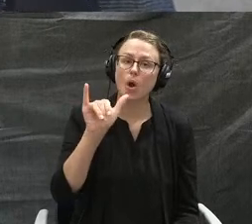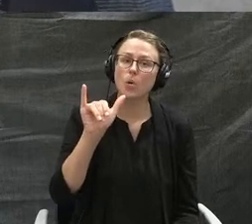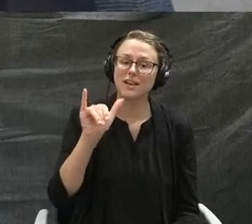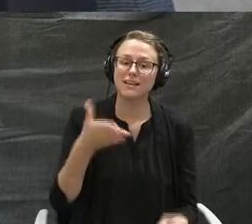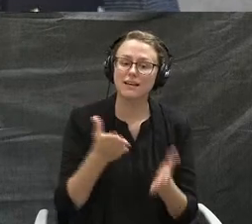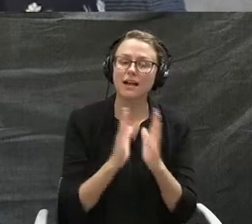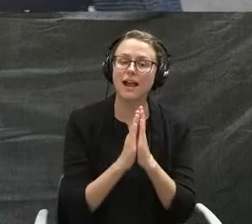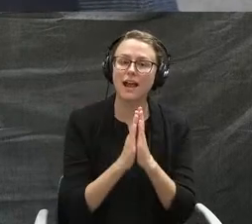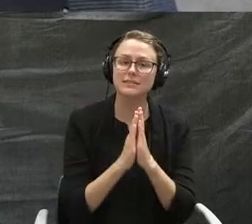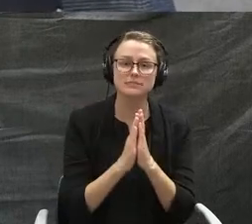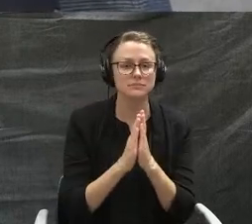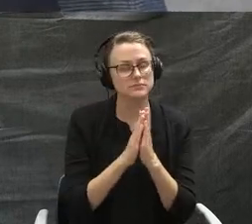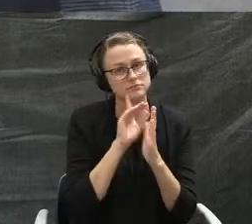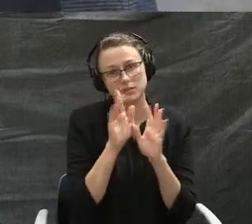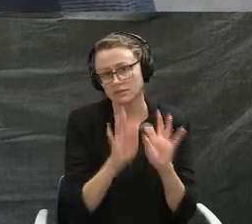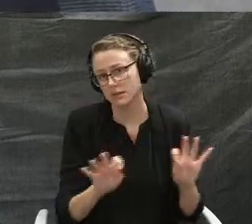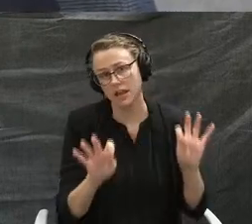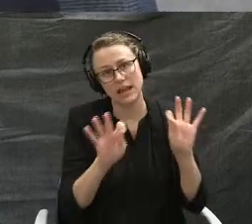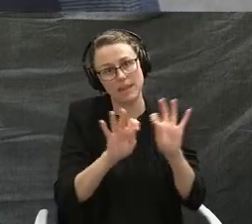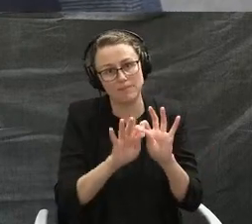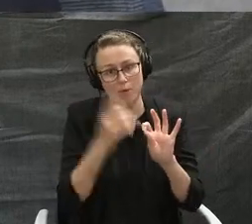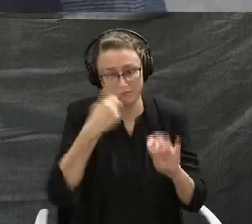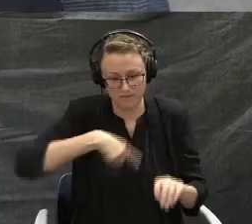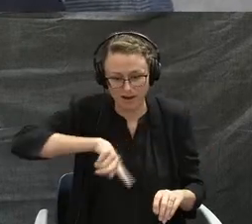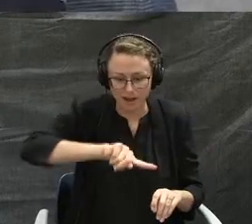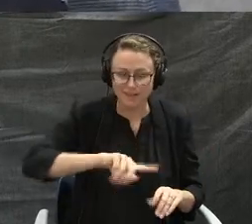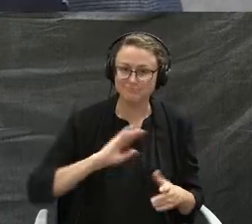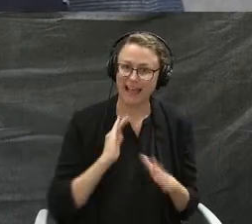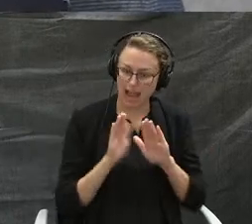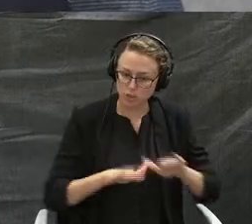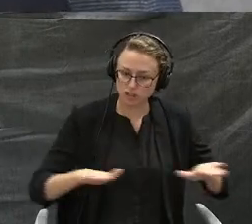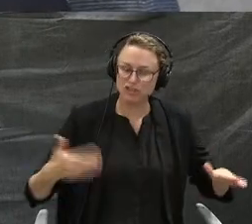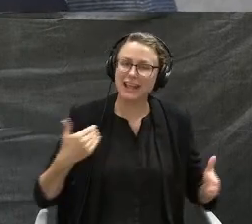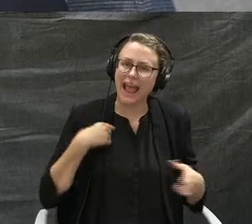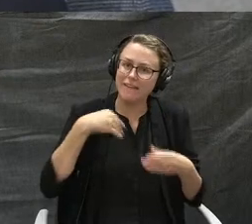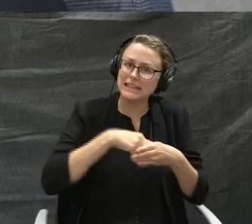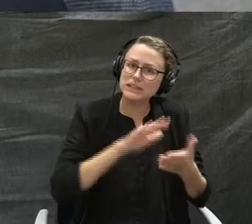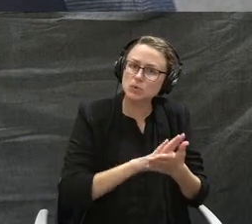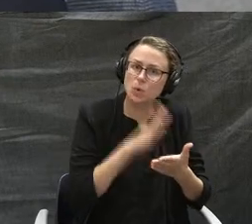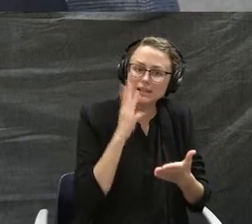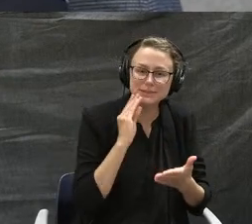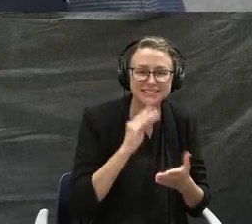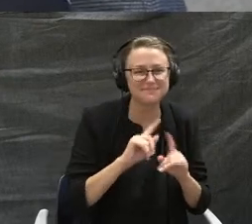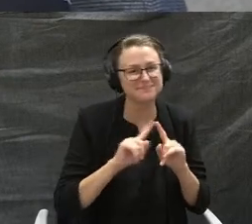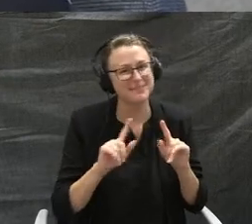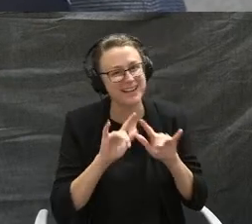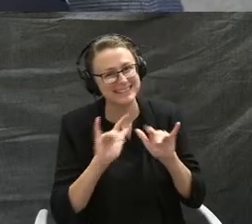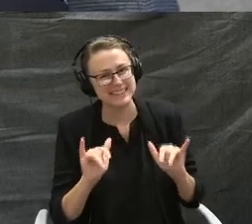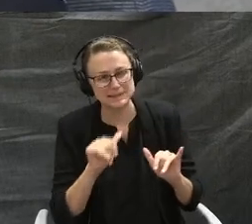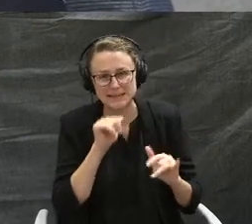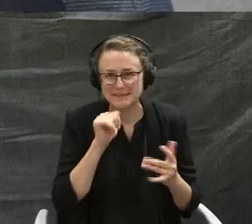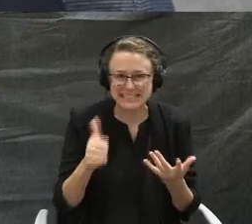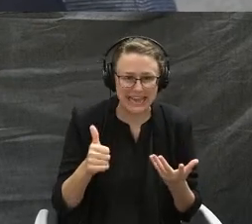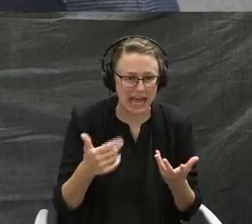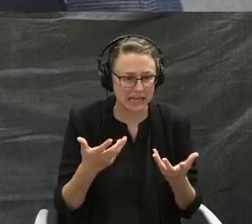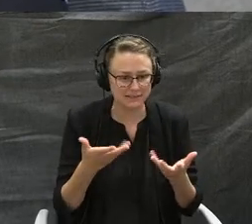It is so important to us for our children to have an in school experience, yet not well, not while compromising the health